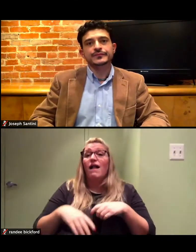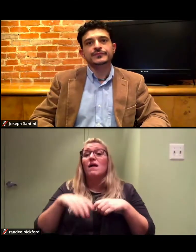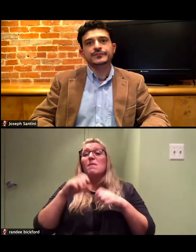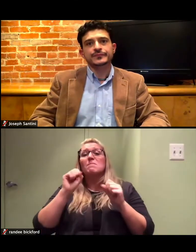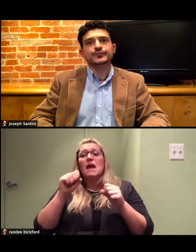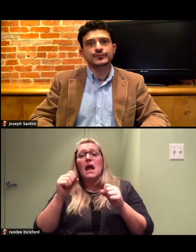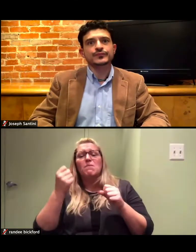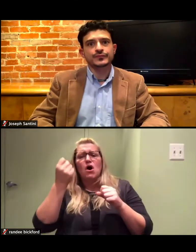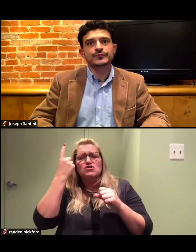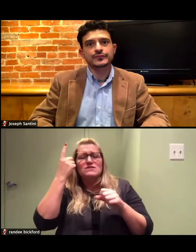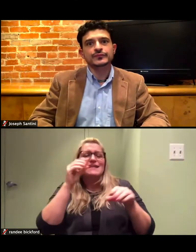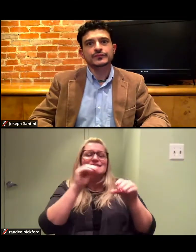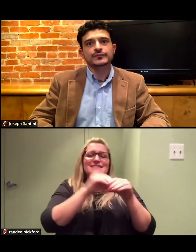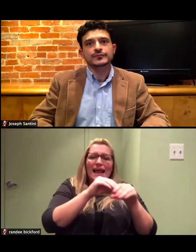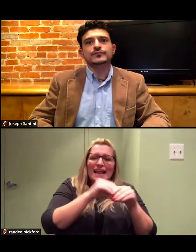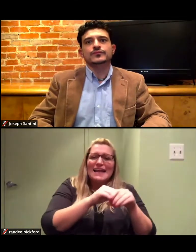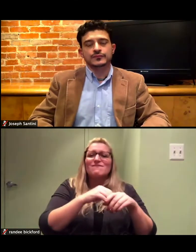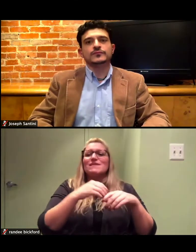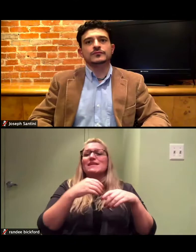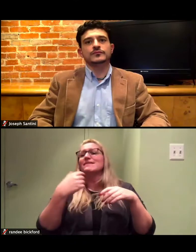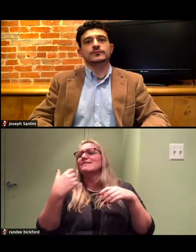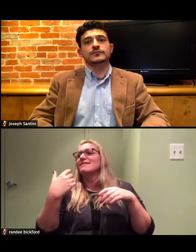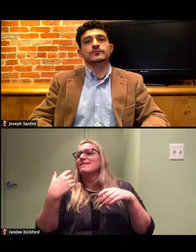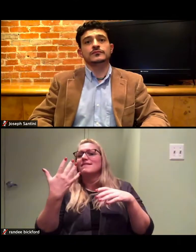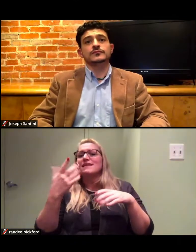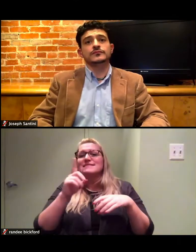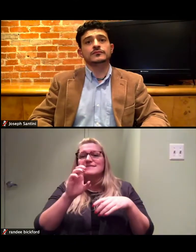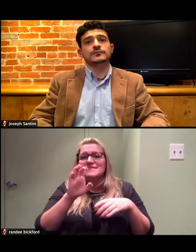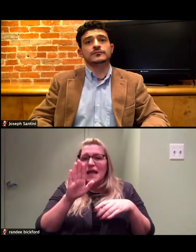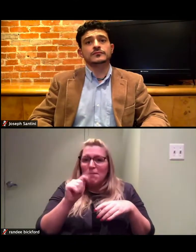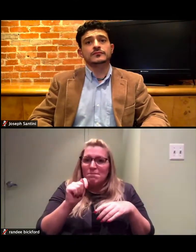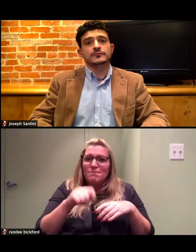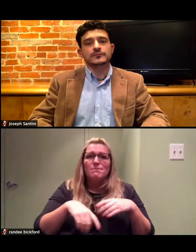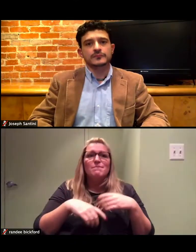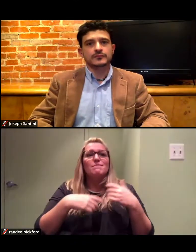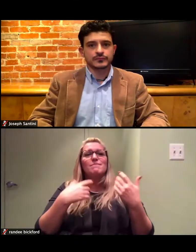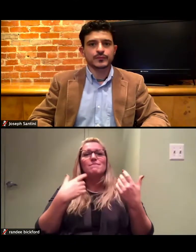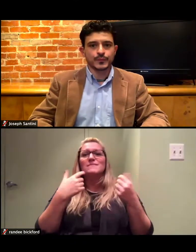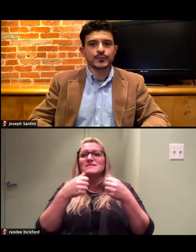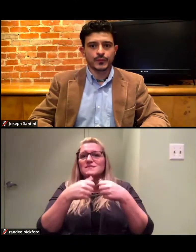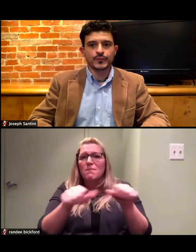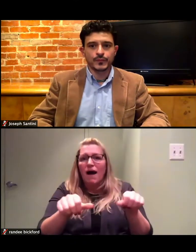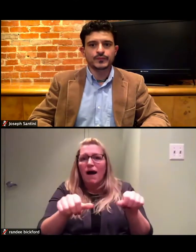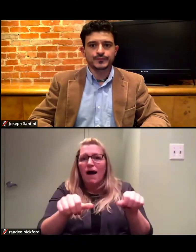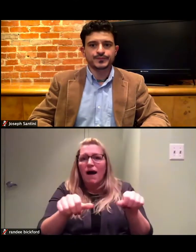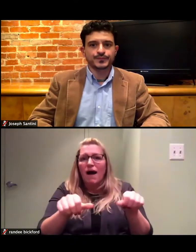They need to know how to manage money well and to understand savings and debits